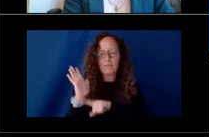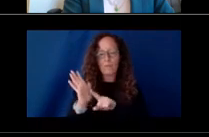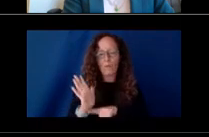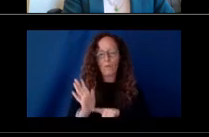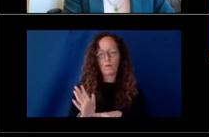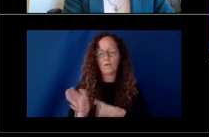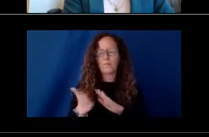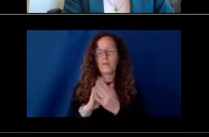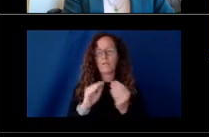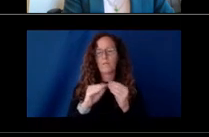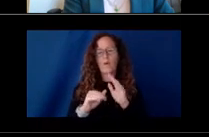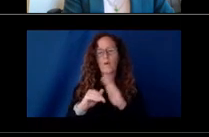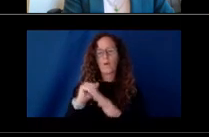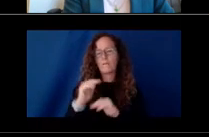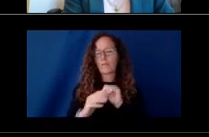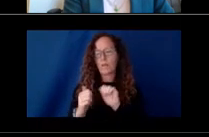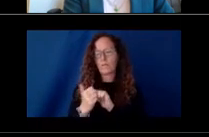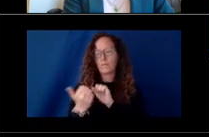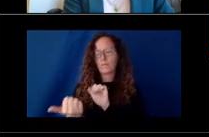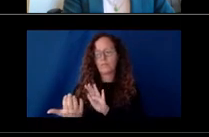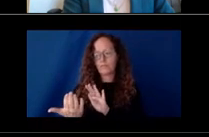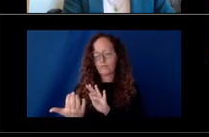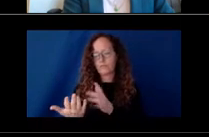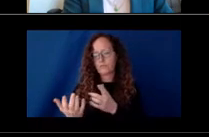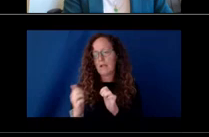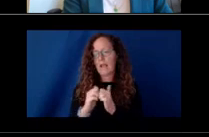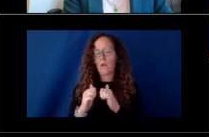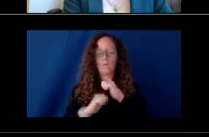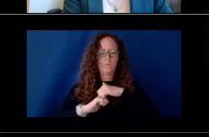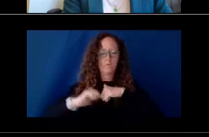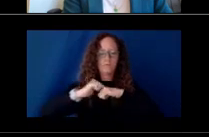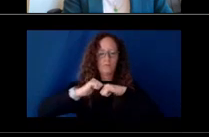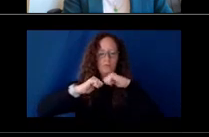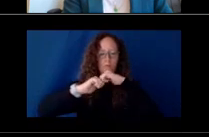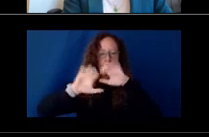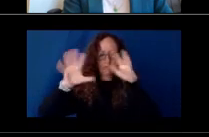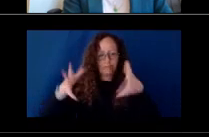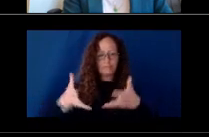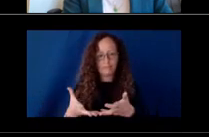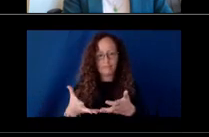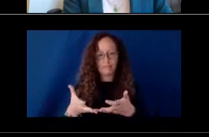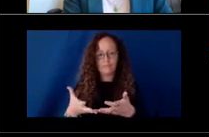with the approach and what, how this framework, you know, if this five colors/five numbers can